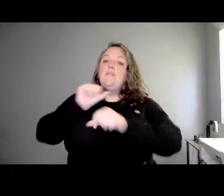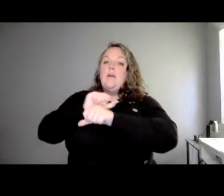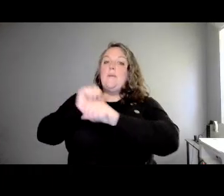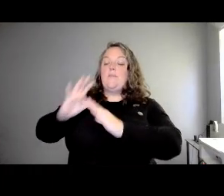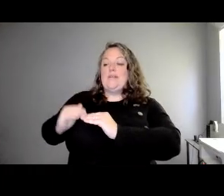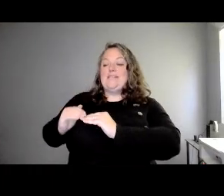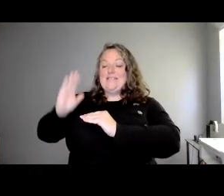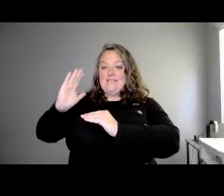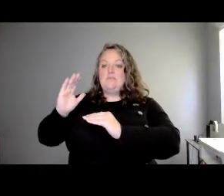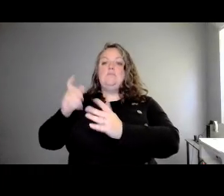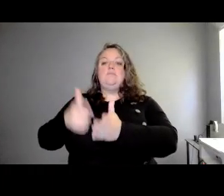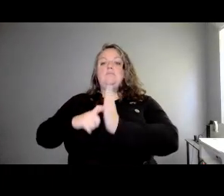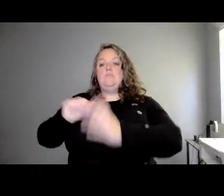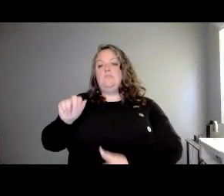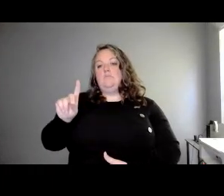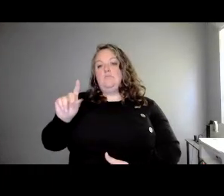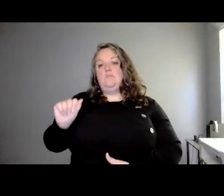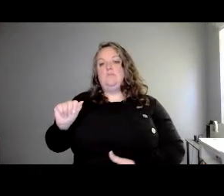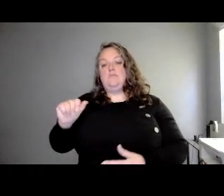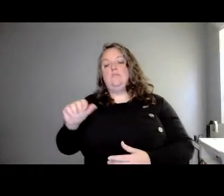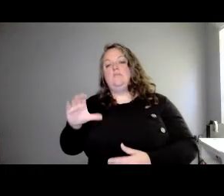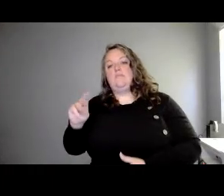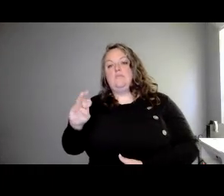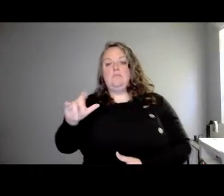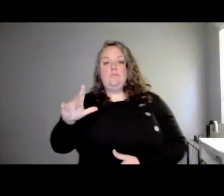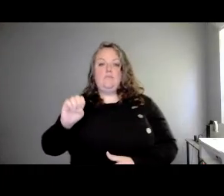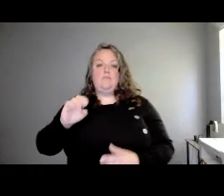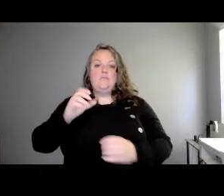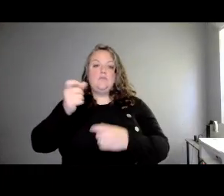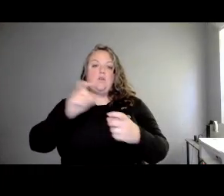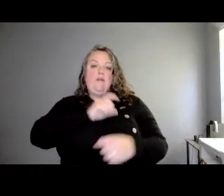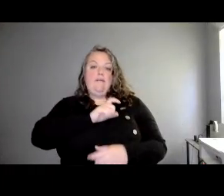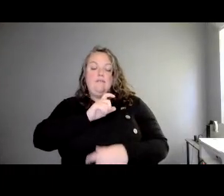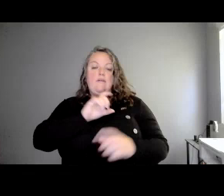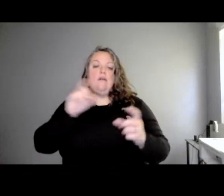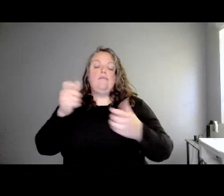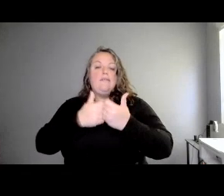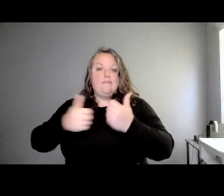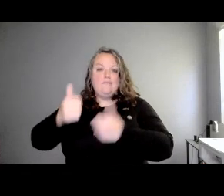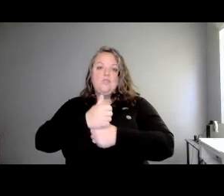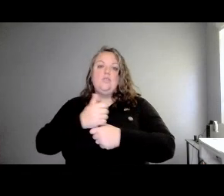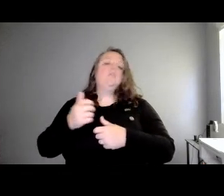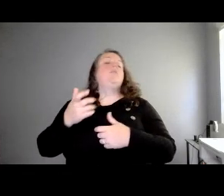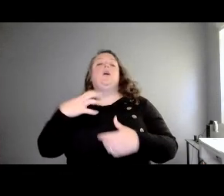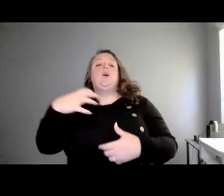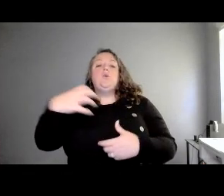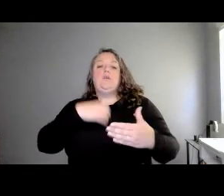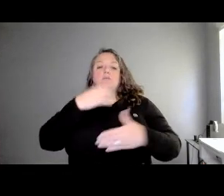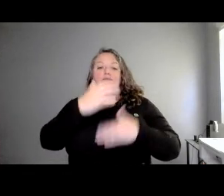to have an ADA compliance officer, a grievance procedure and transition plan. For enforcement,